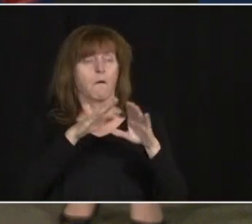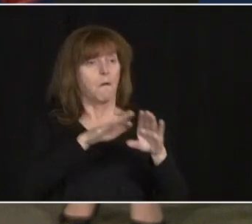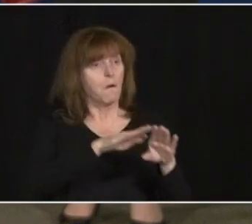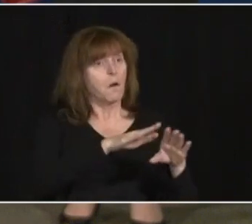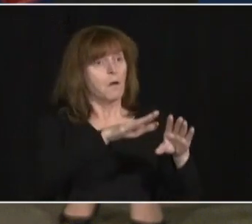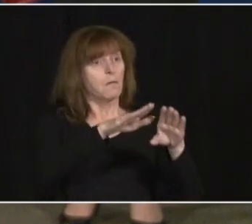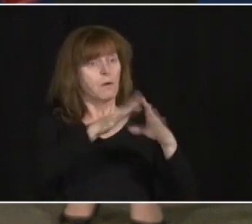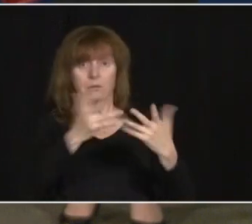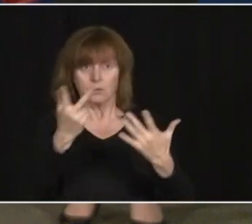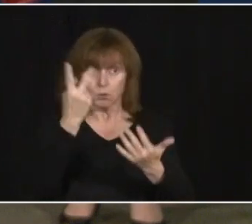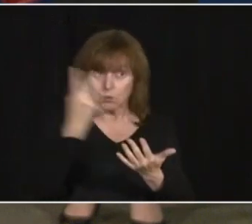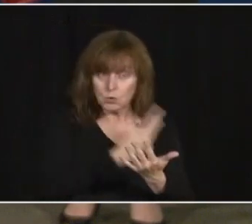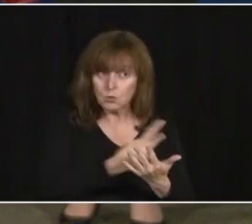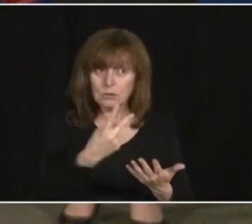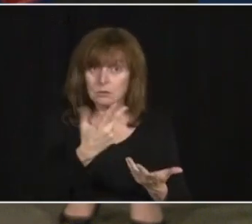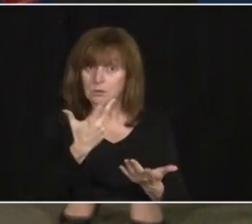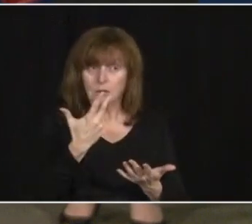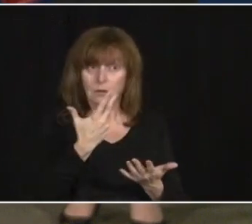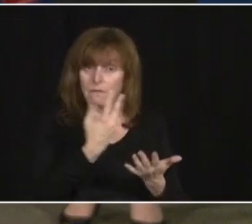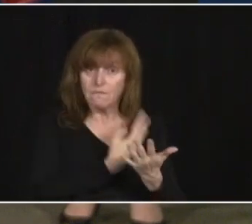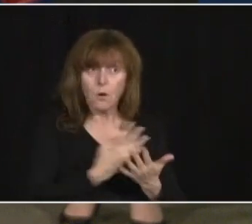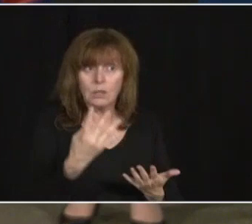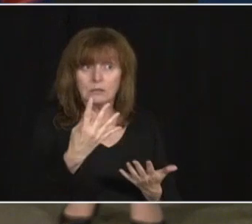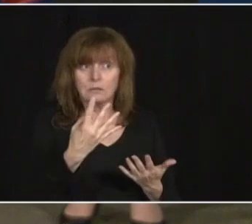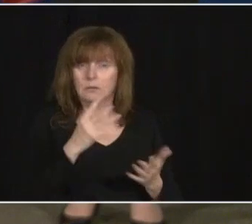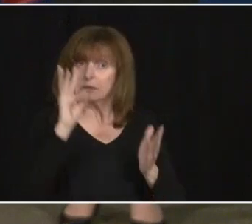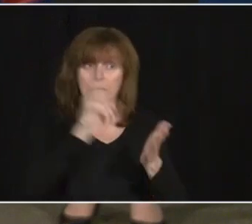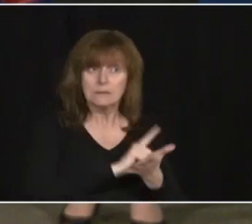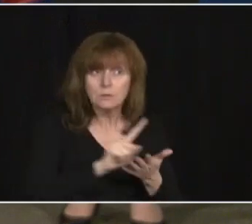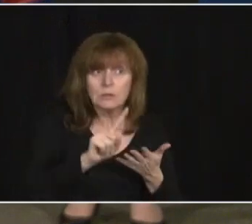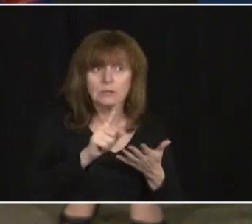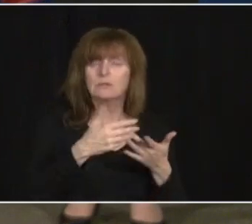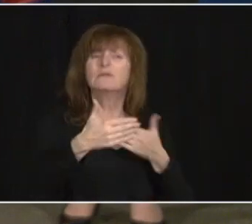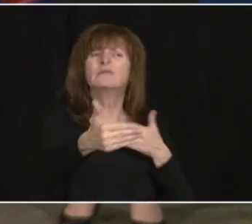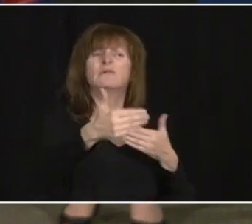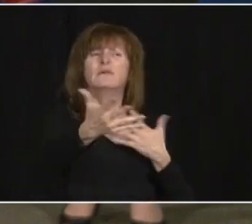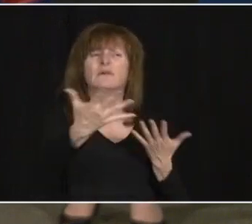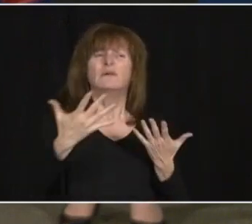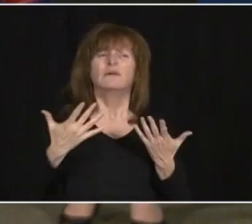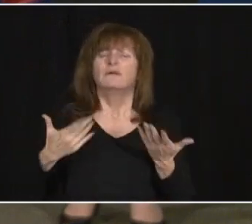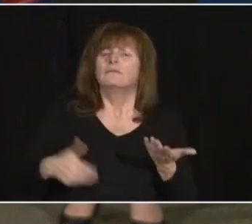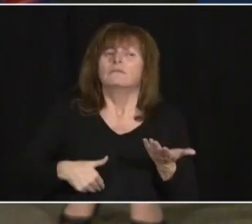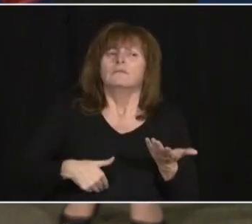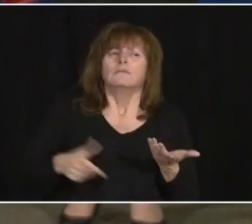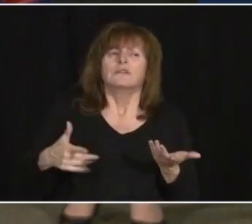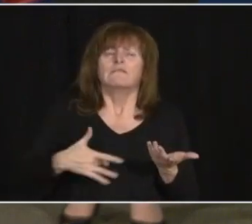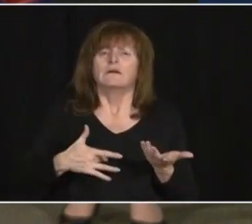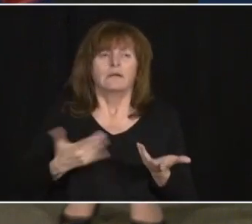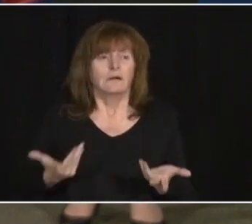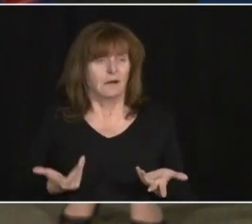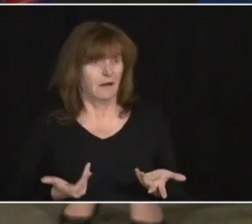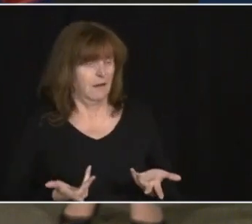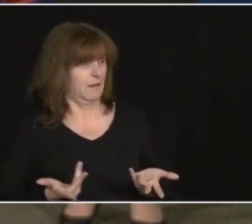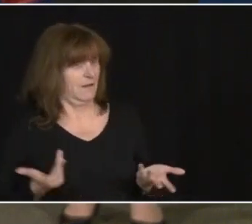What are you sensing from what the experts are telling you. Cynthia, I want -- and I am giving people hope.